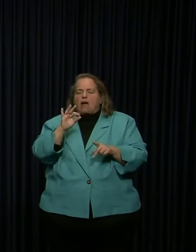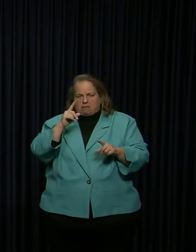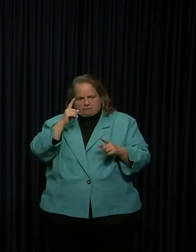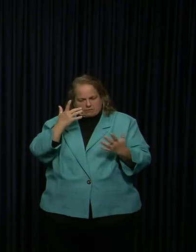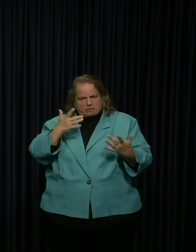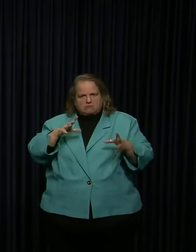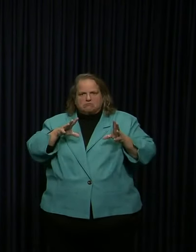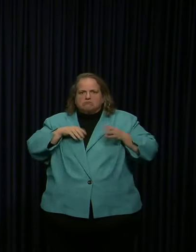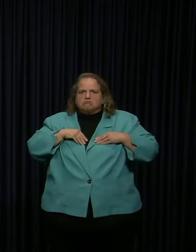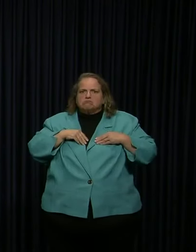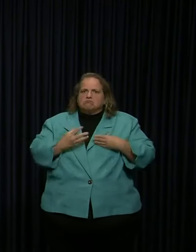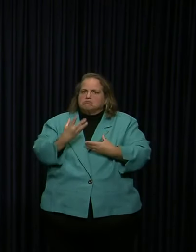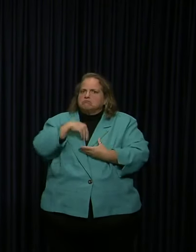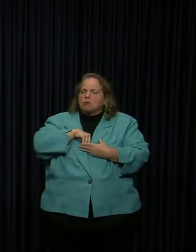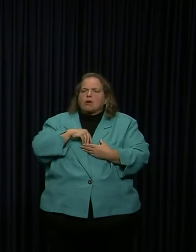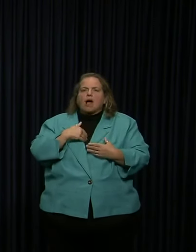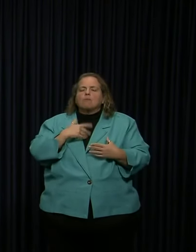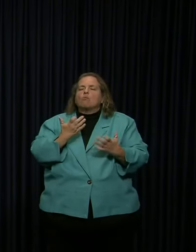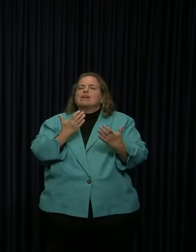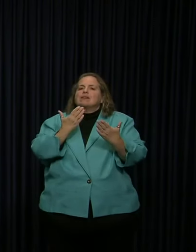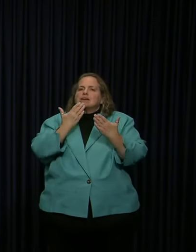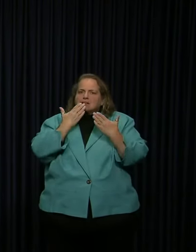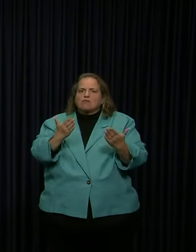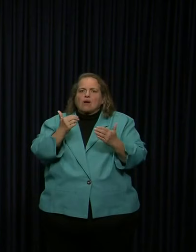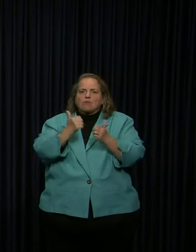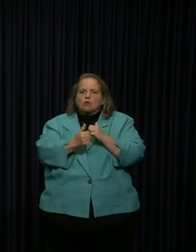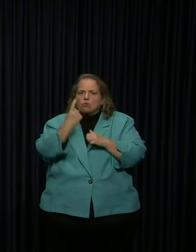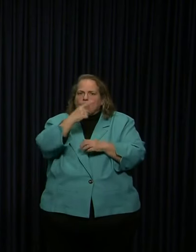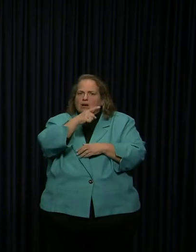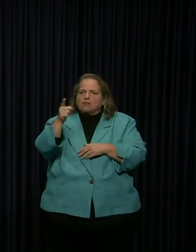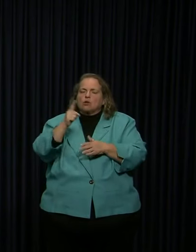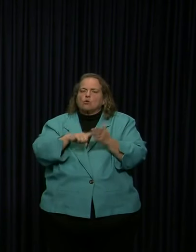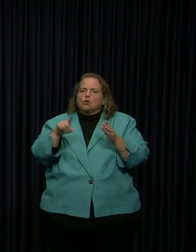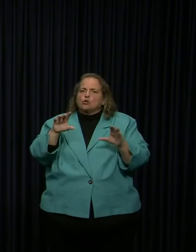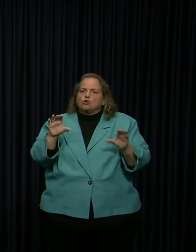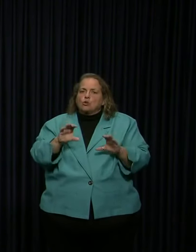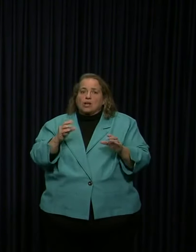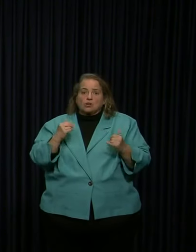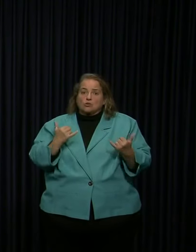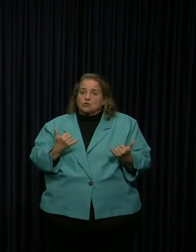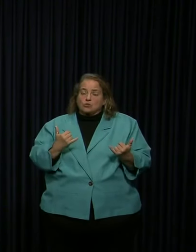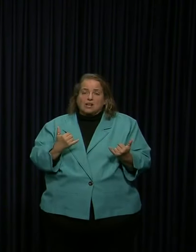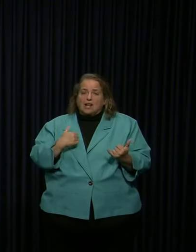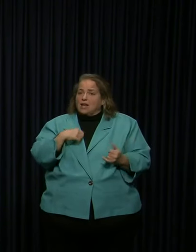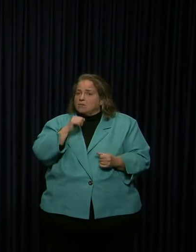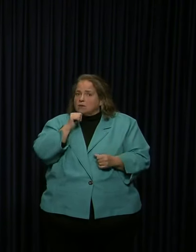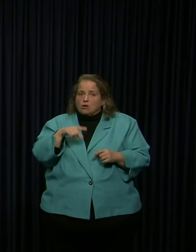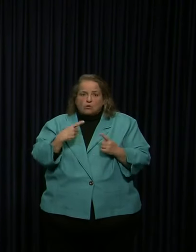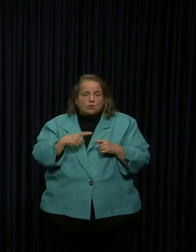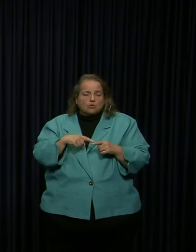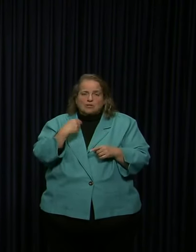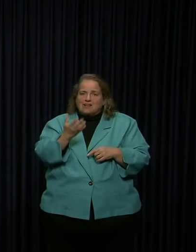WORKED OUT A LOT OF THE BUGS WHEN WE DID ITS PROOF OF CONCEPT. DID KROGER REACH OUT TO THE